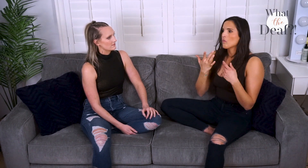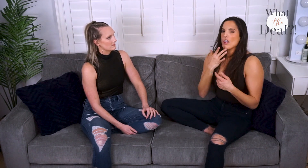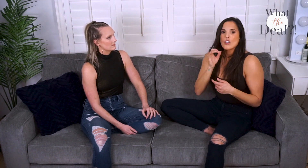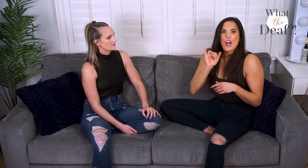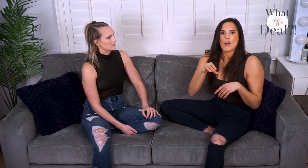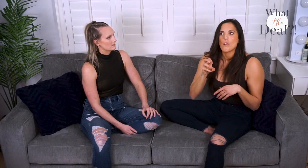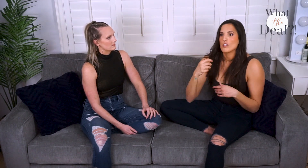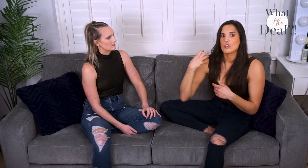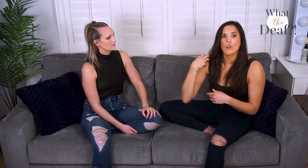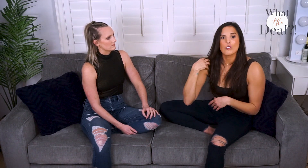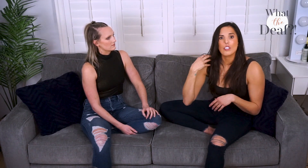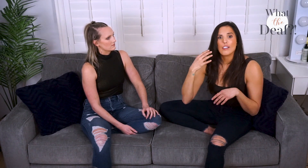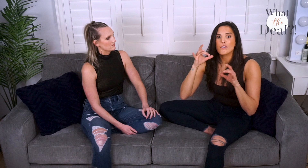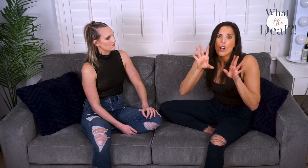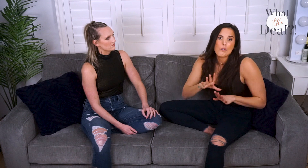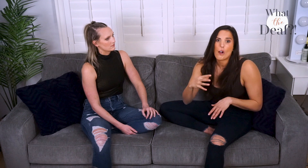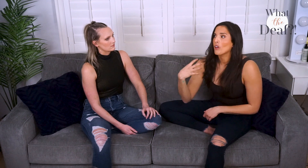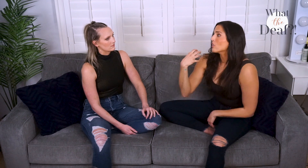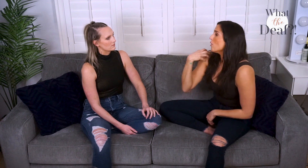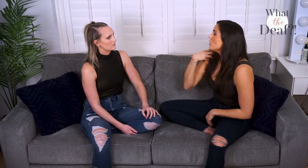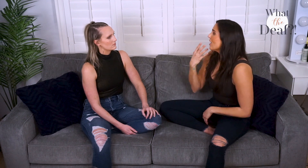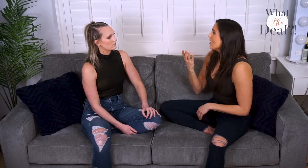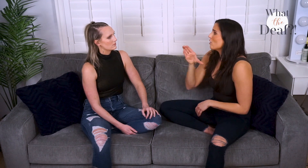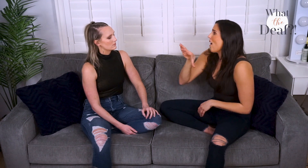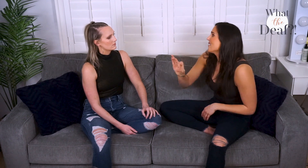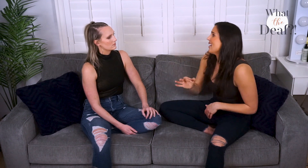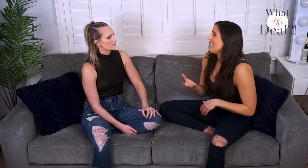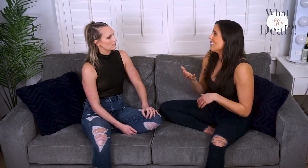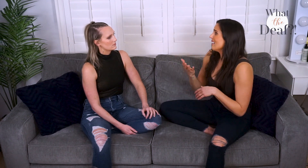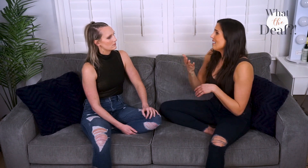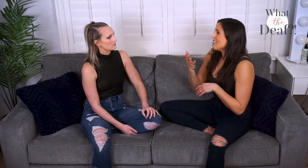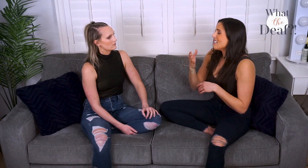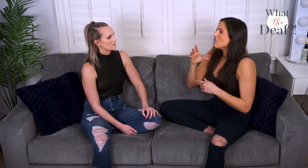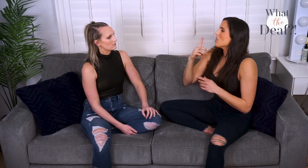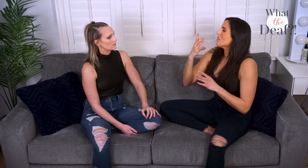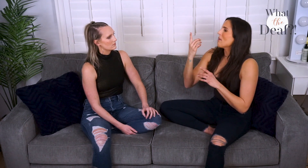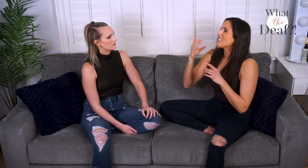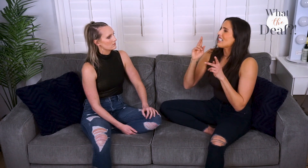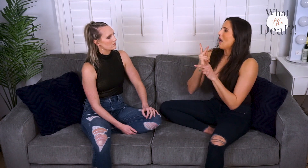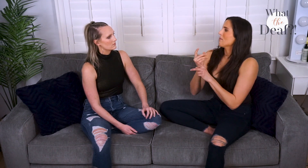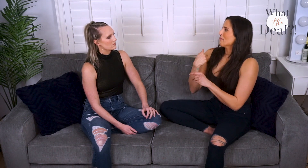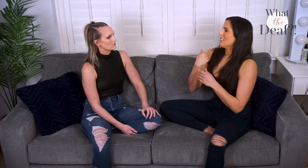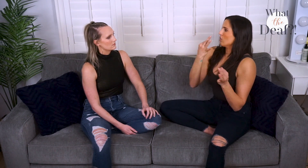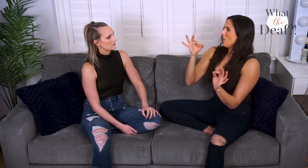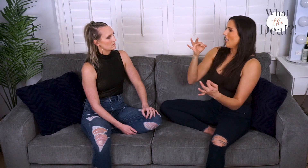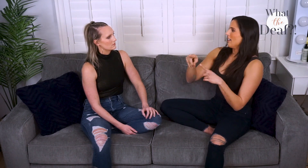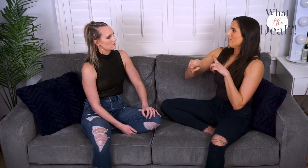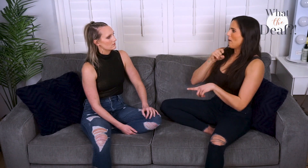Whether that was coaching volleyball, coaching CrossFit, just something that kept me distracted